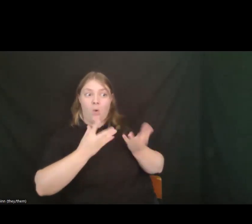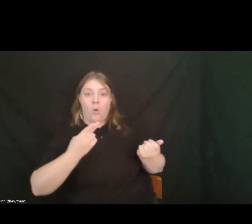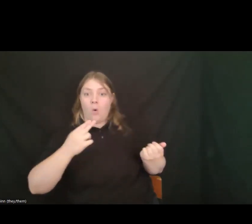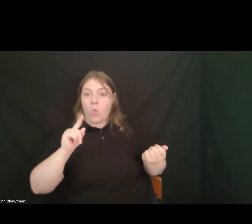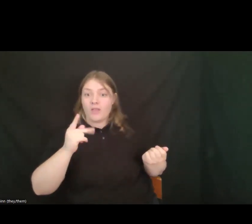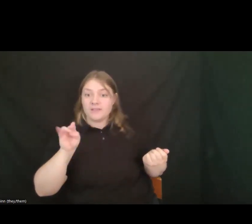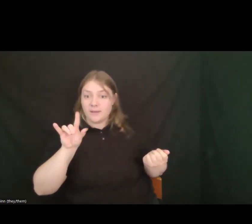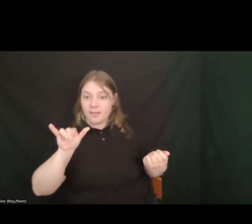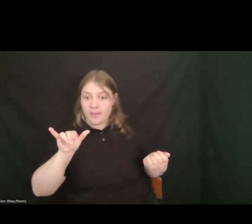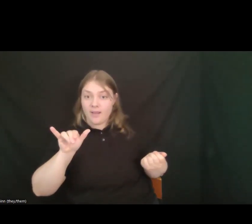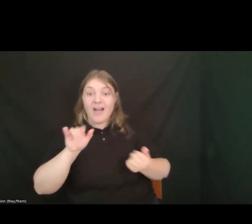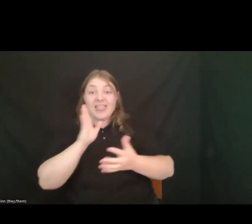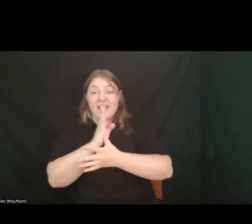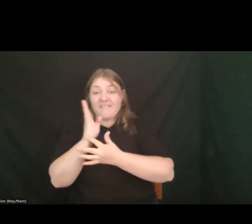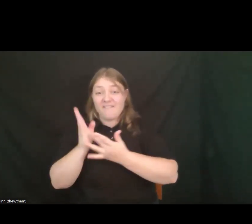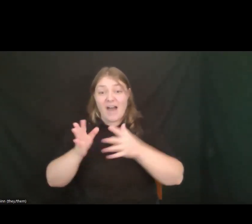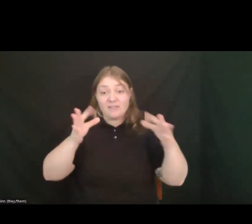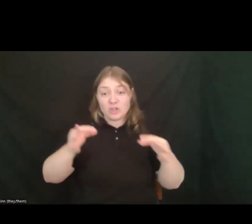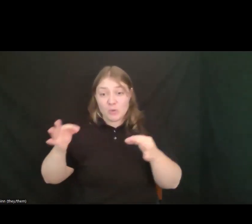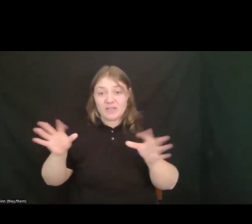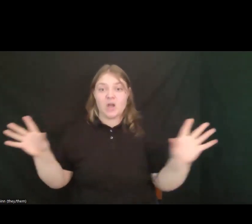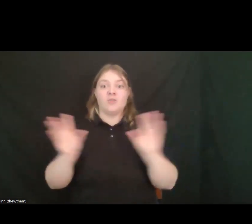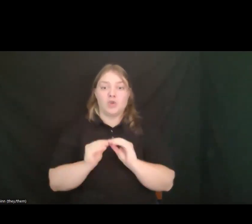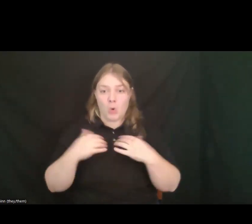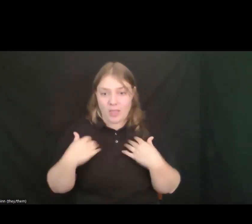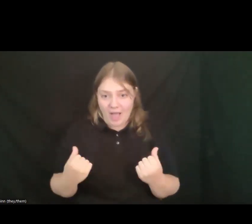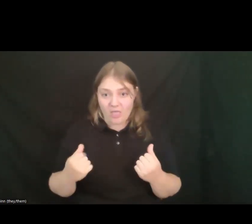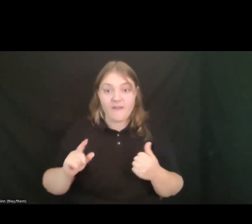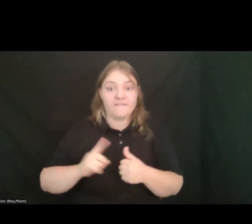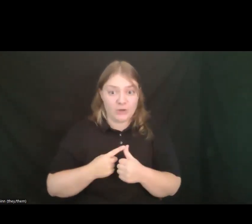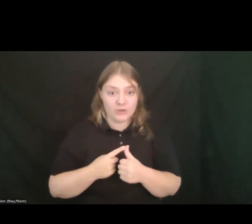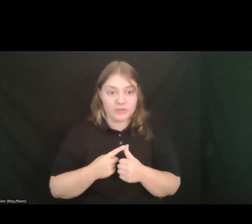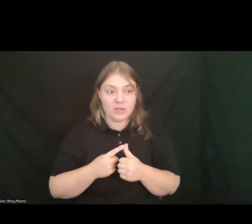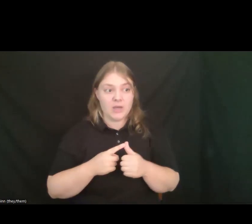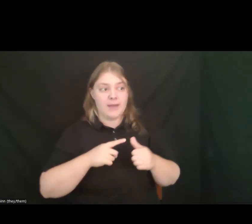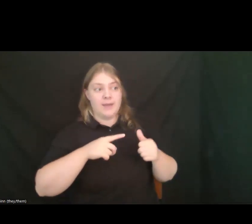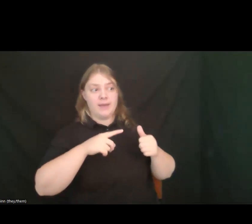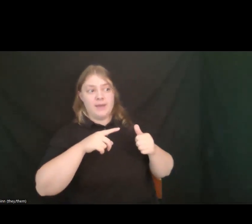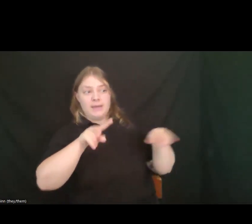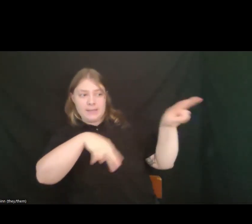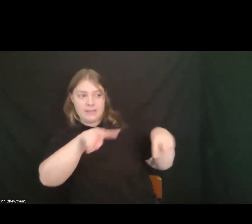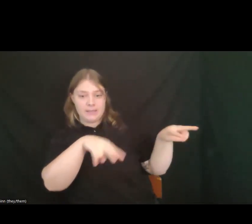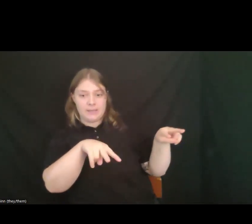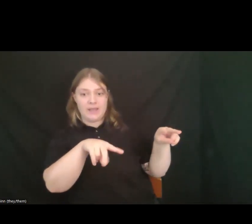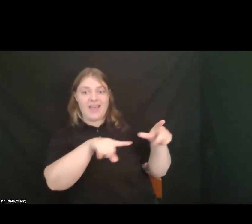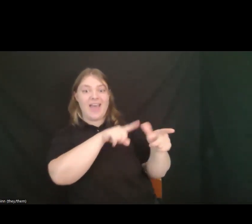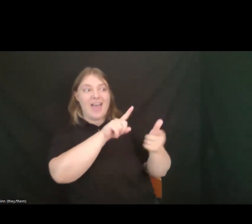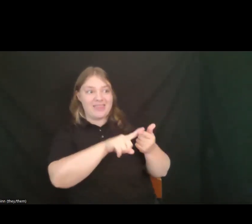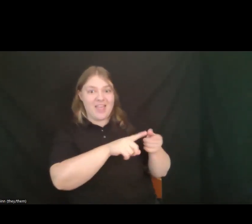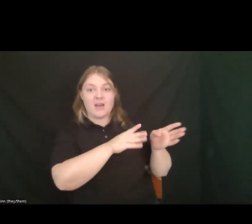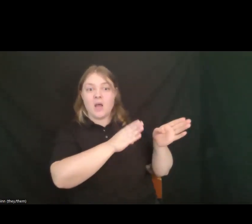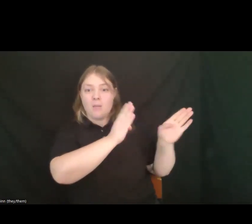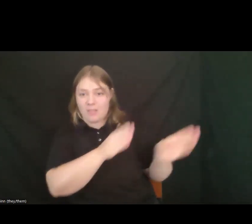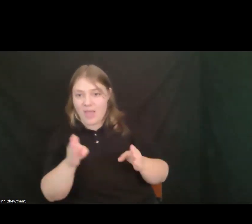of Total Health see them in that before I start making a plan of how do we correct this where